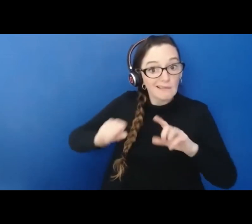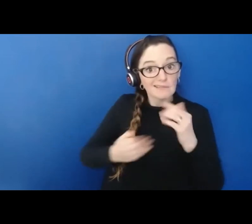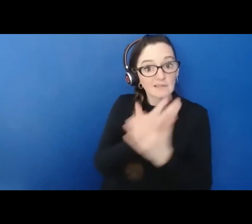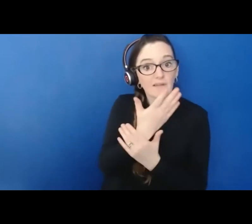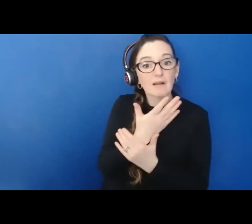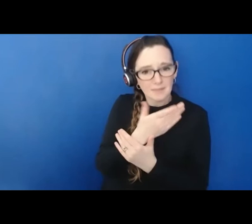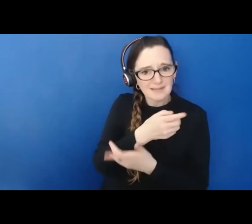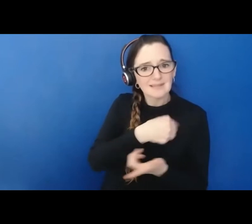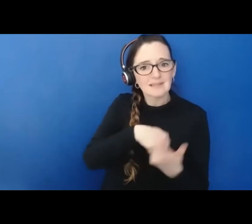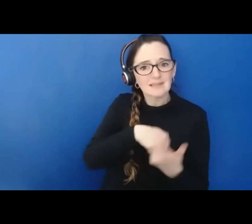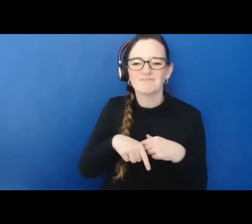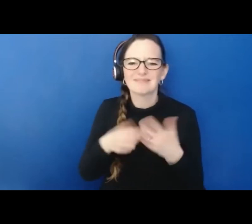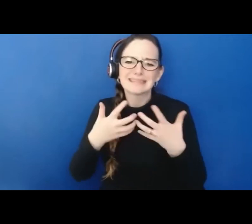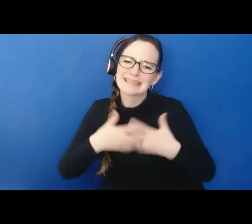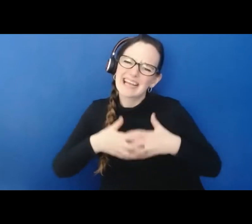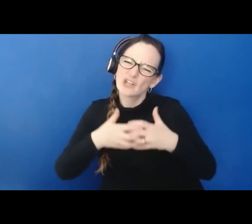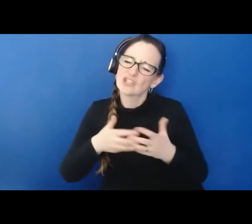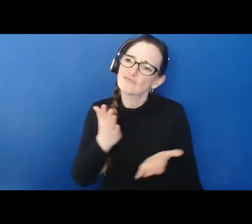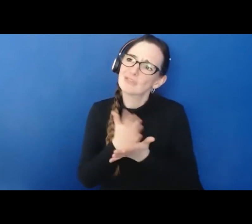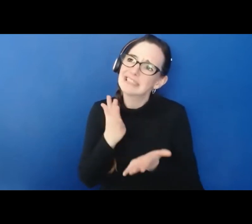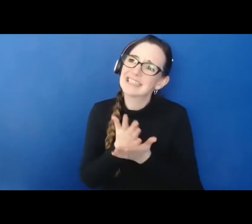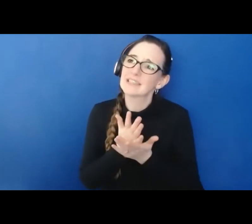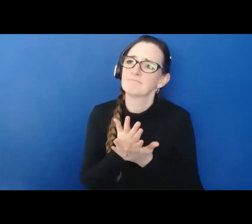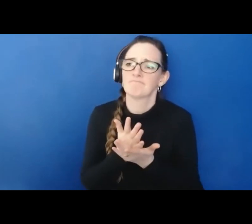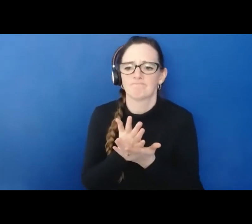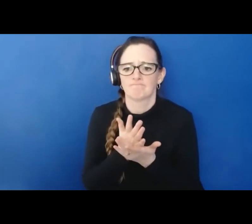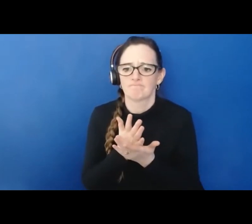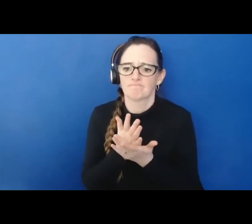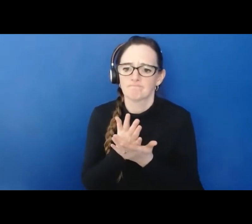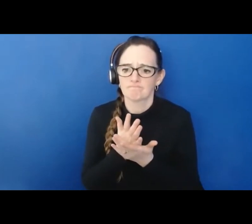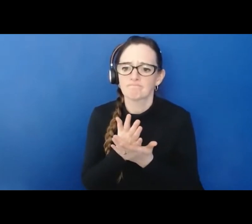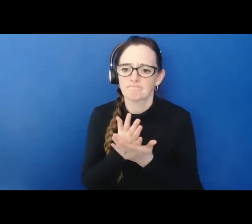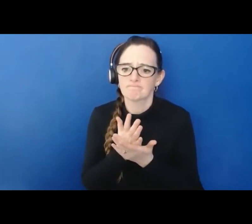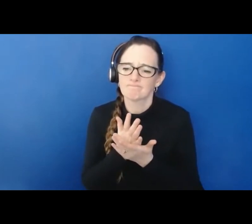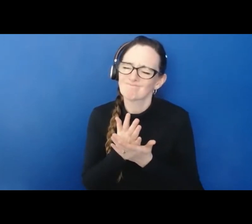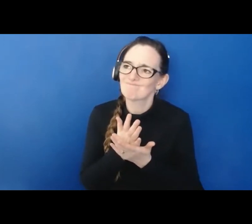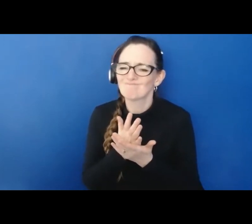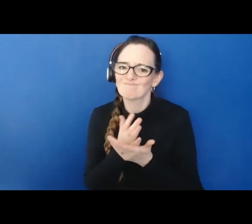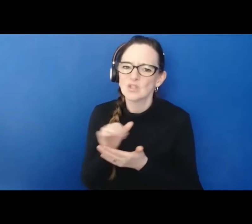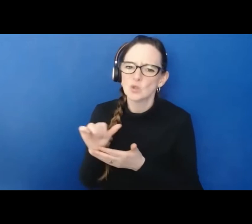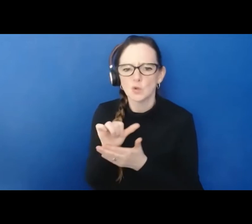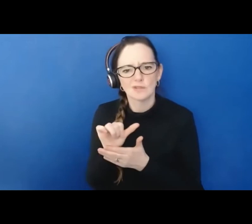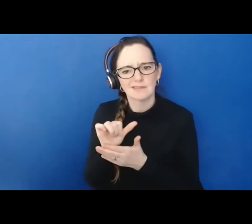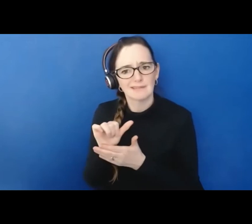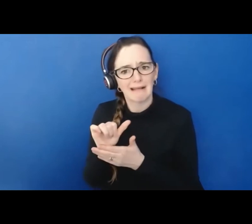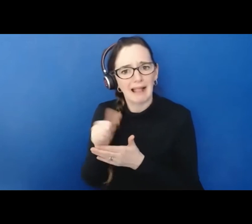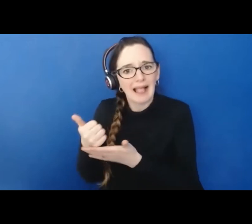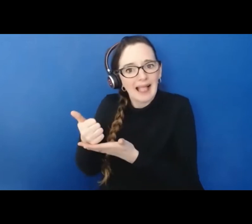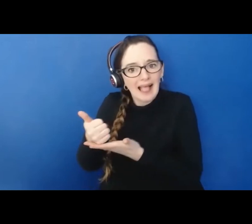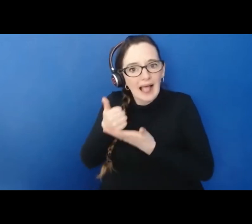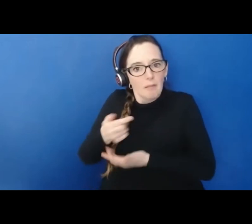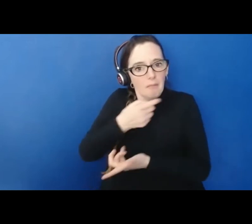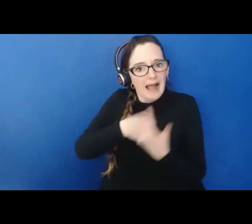Technology in a sense should be about aiding our socio evolution rather than the human